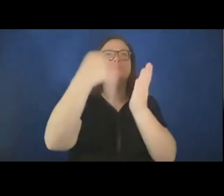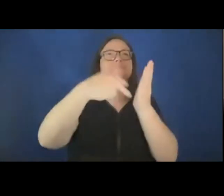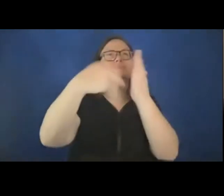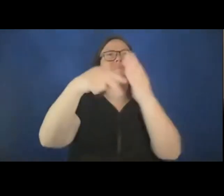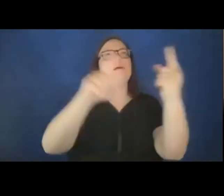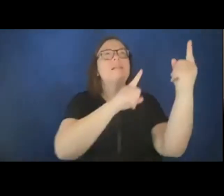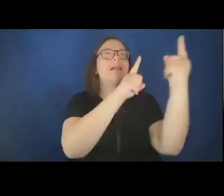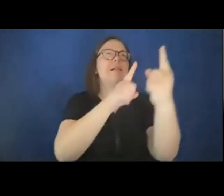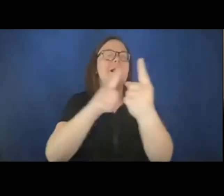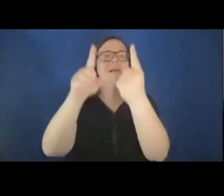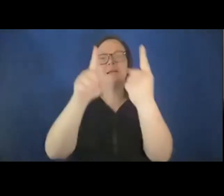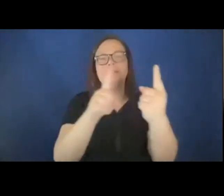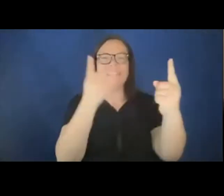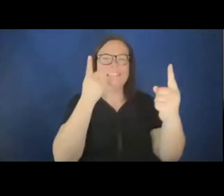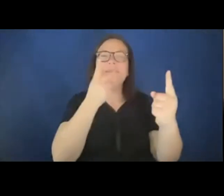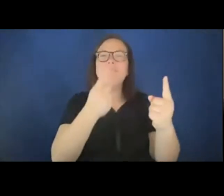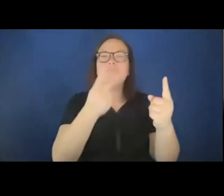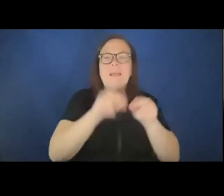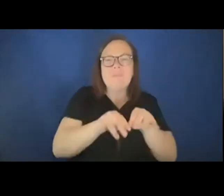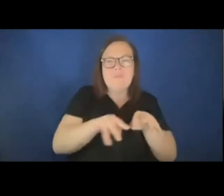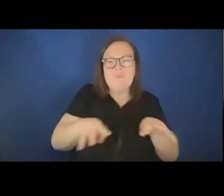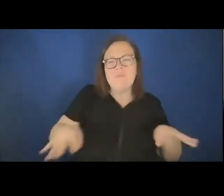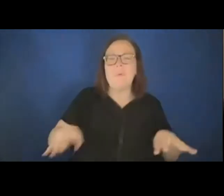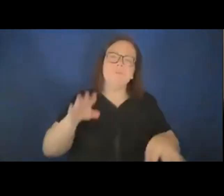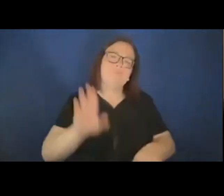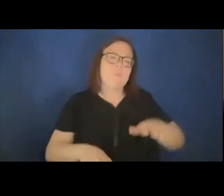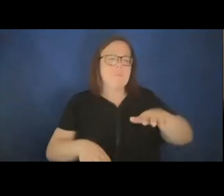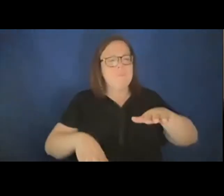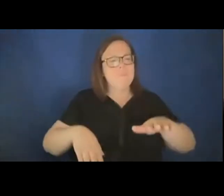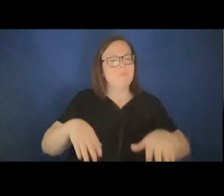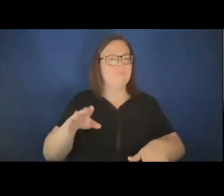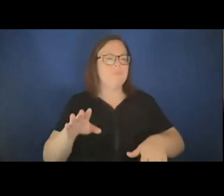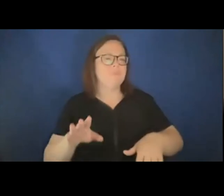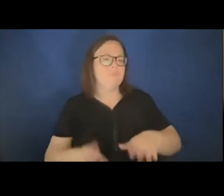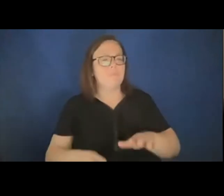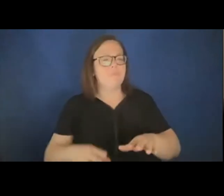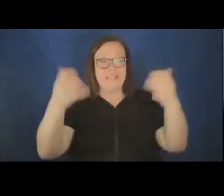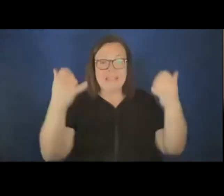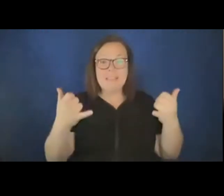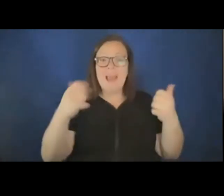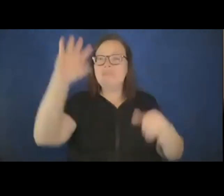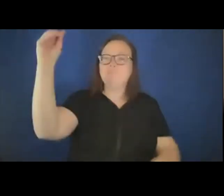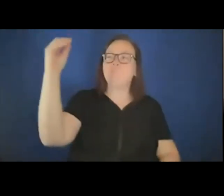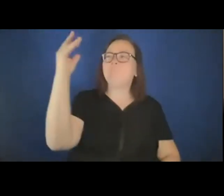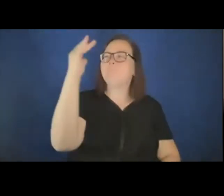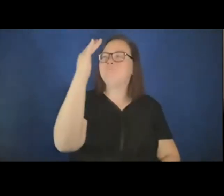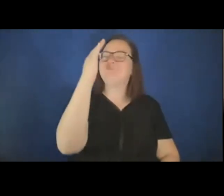in a pink tutu, stomping my rhinestones. Today is a sunny day, I eat pancakes